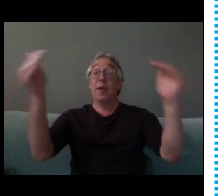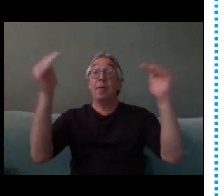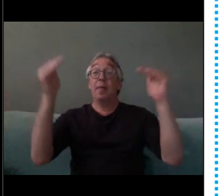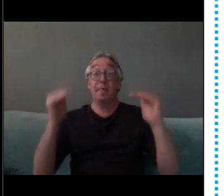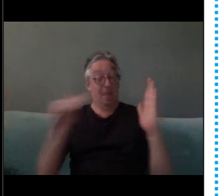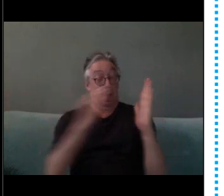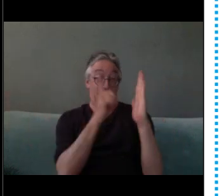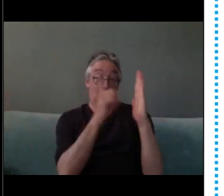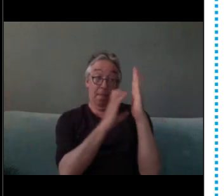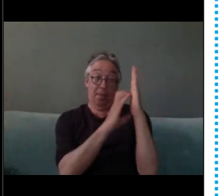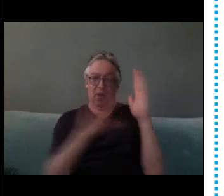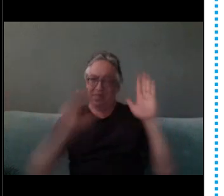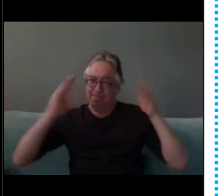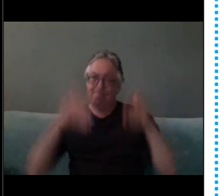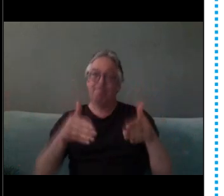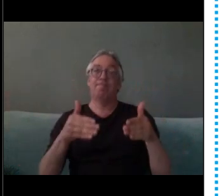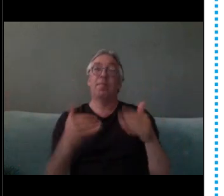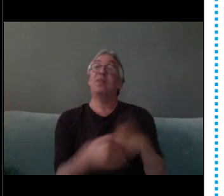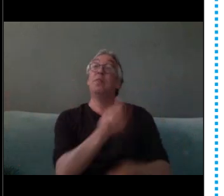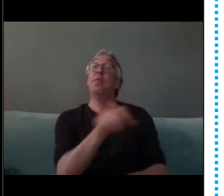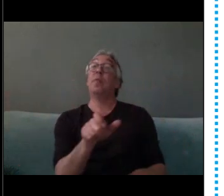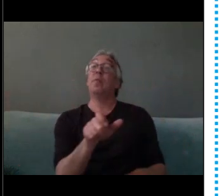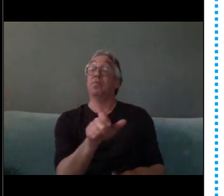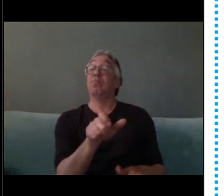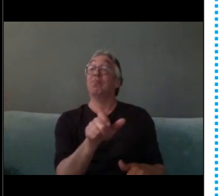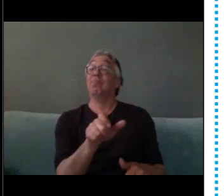You have the non-discriminatory access to transport